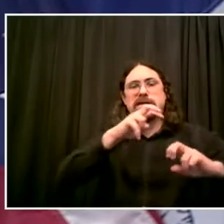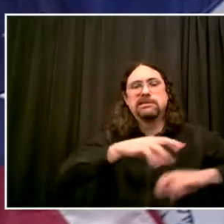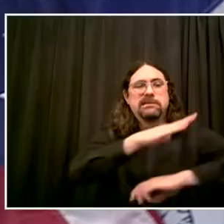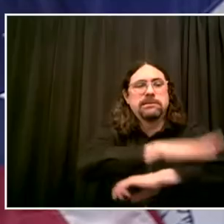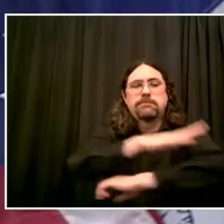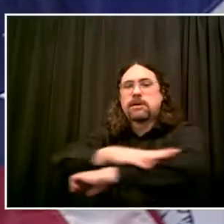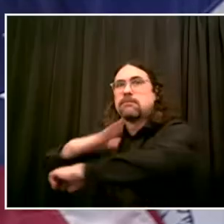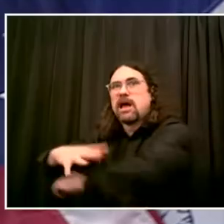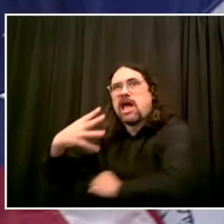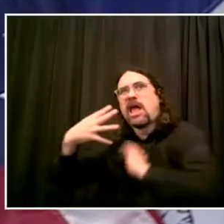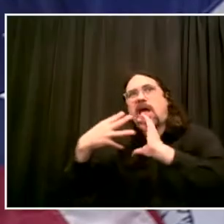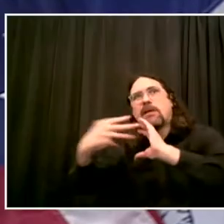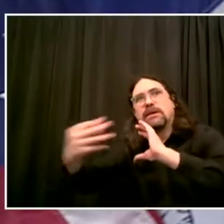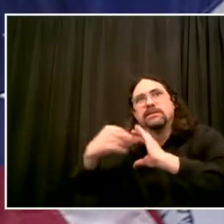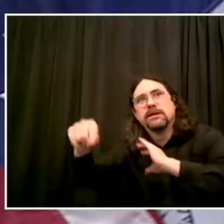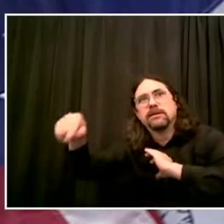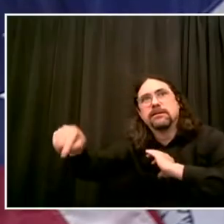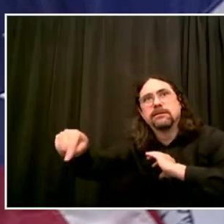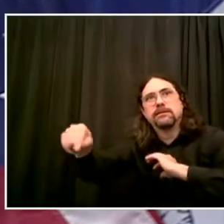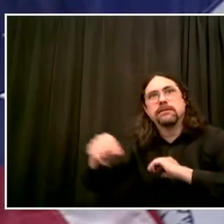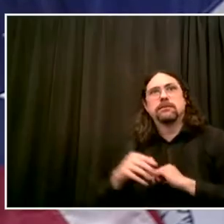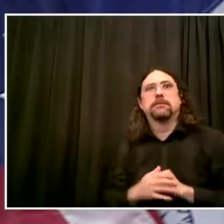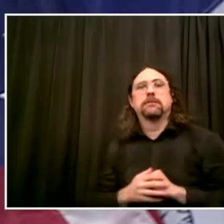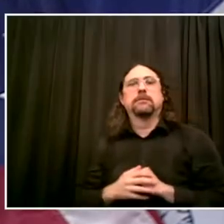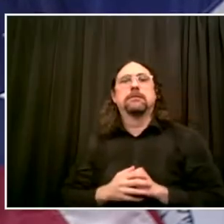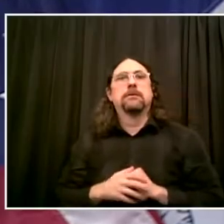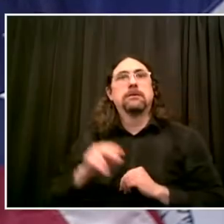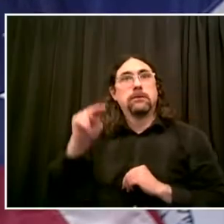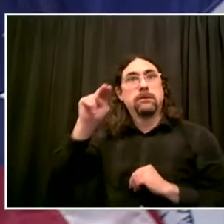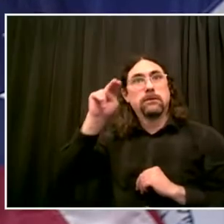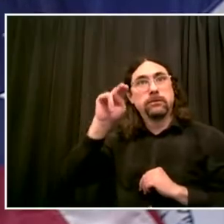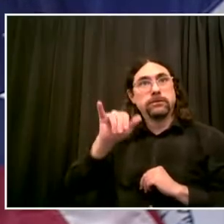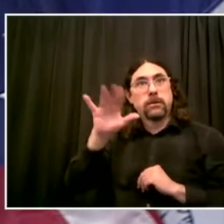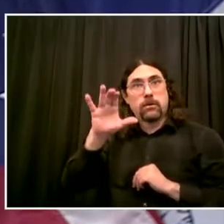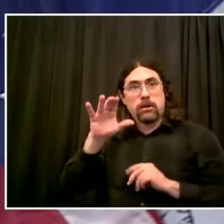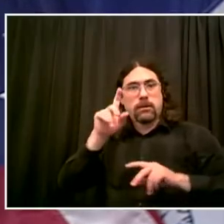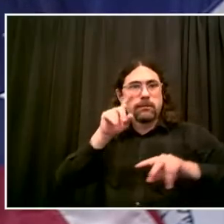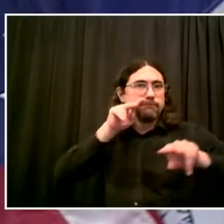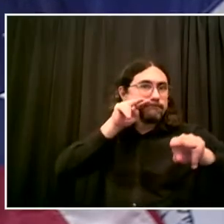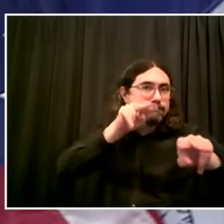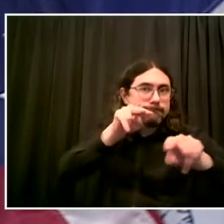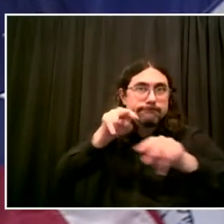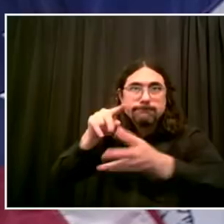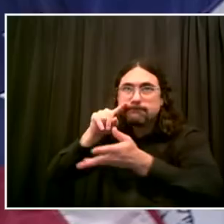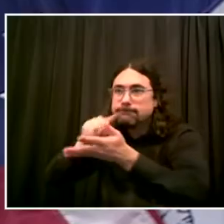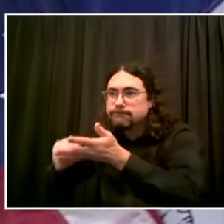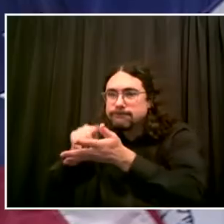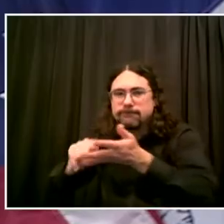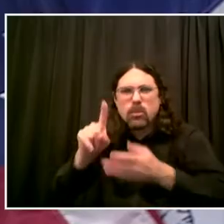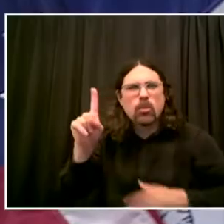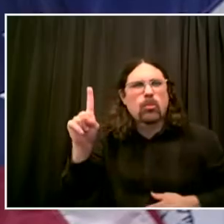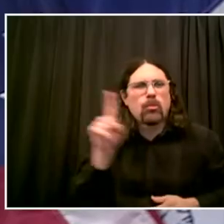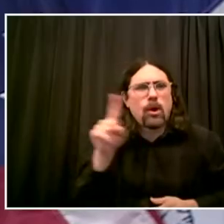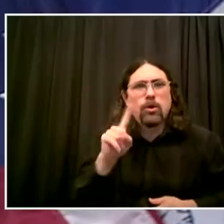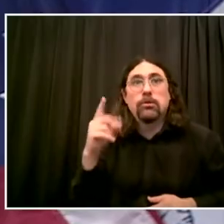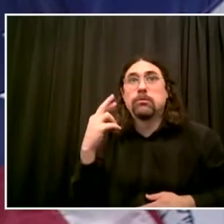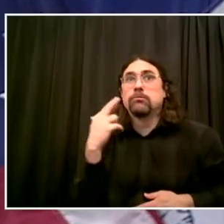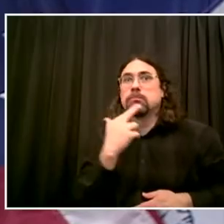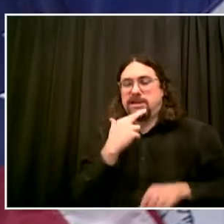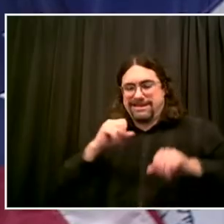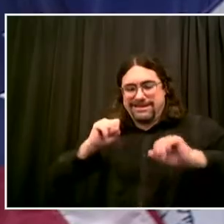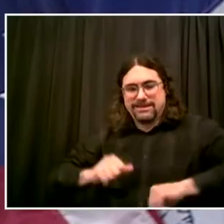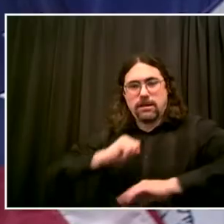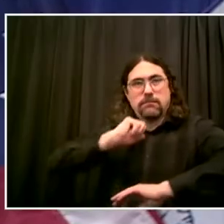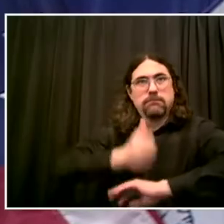WORKERS TO TO